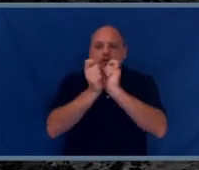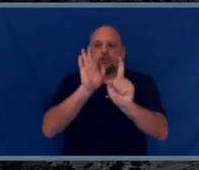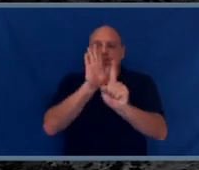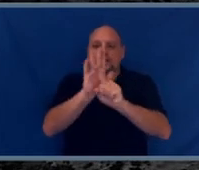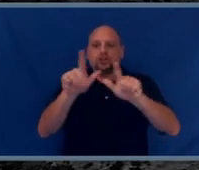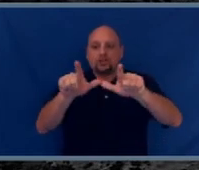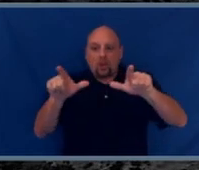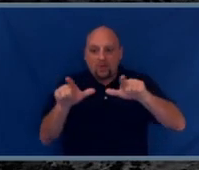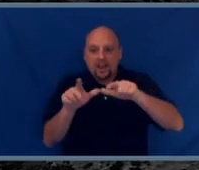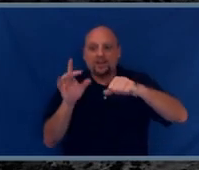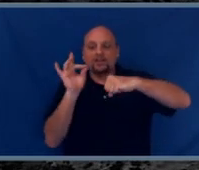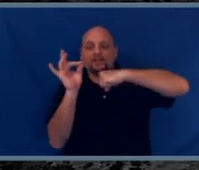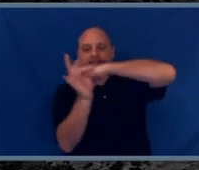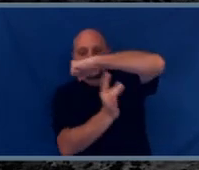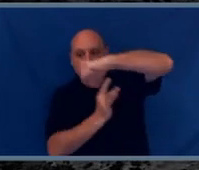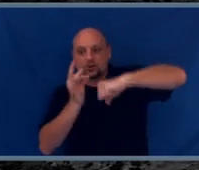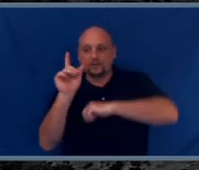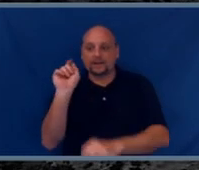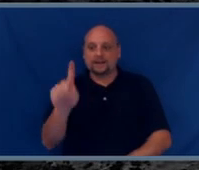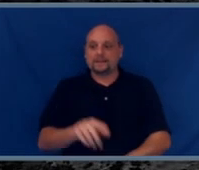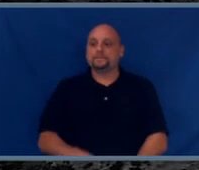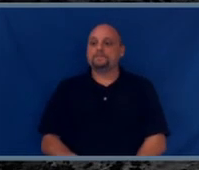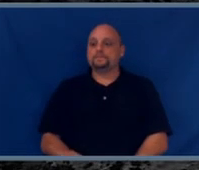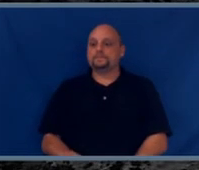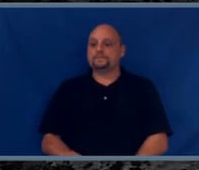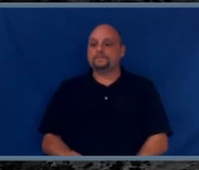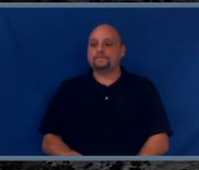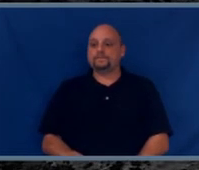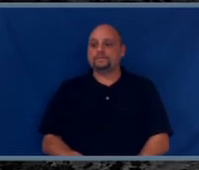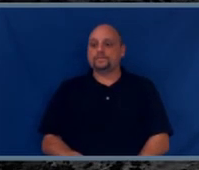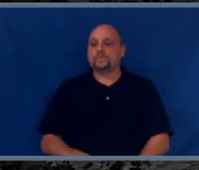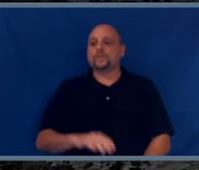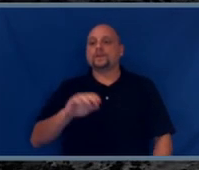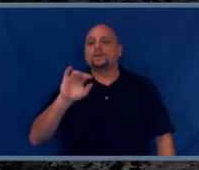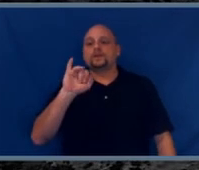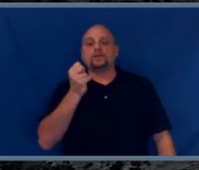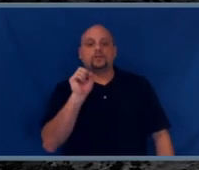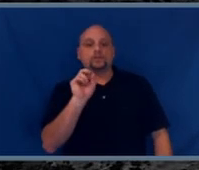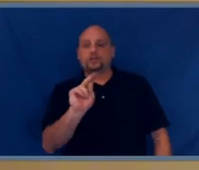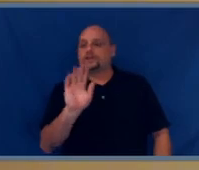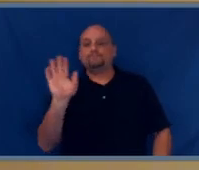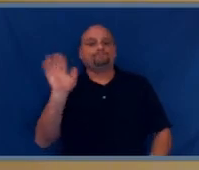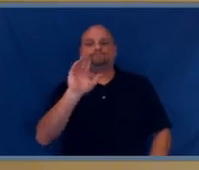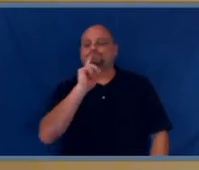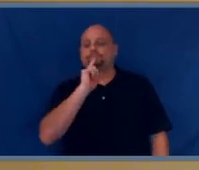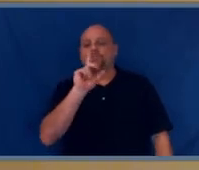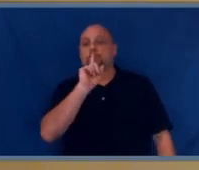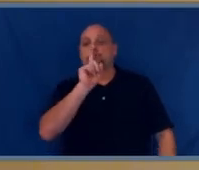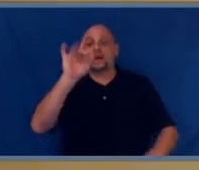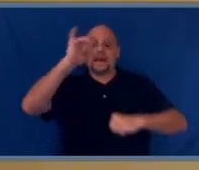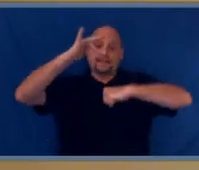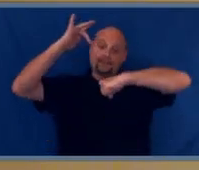THE CONTACT WAS PART OF A SMALL FORCE RELATIVE TO THESIDE OF THE ASTEROID.